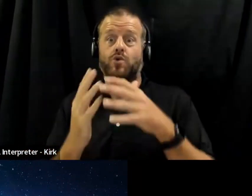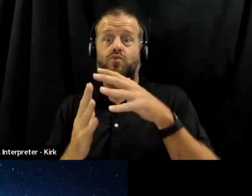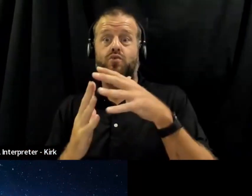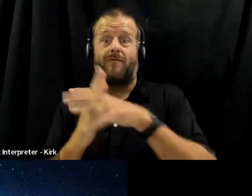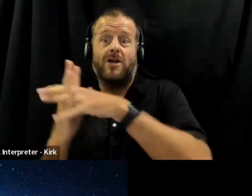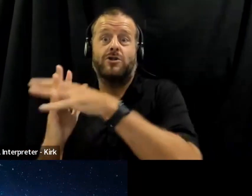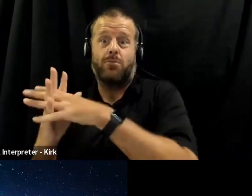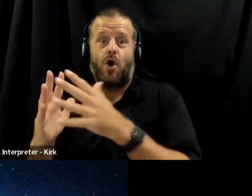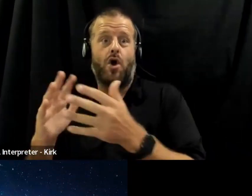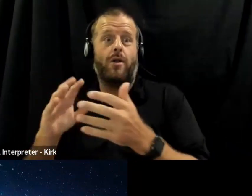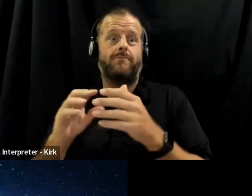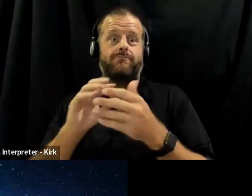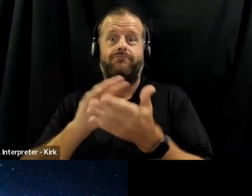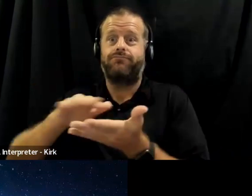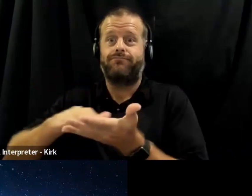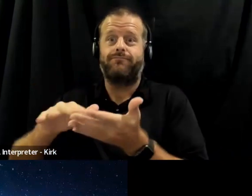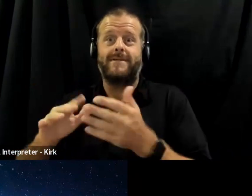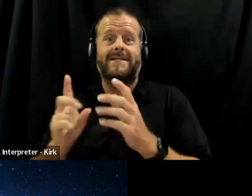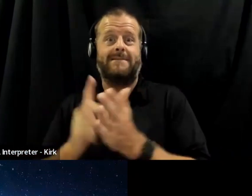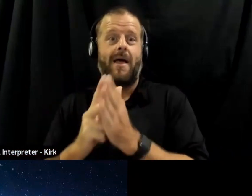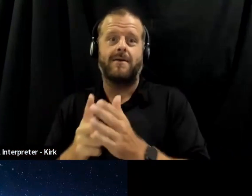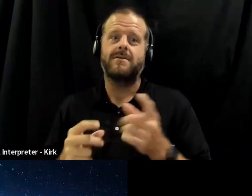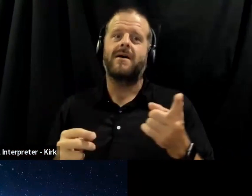That jazz analogy is is fire. I love it.